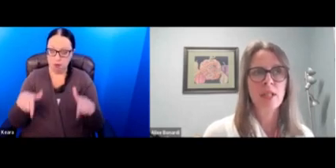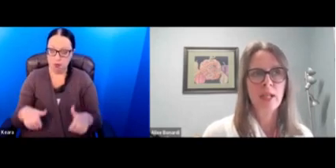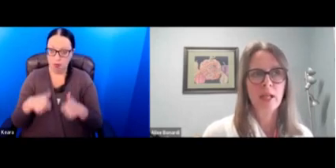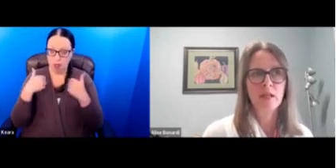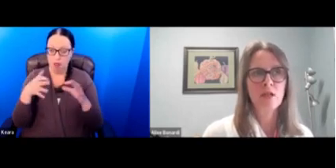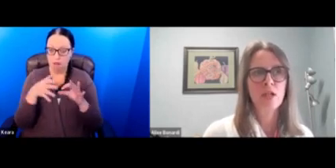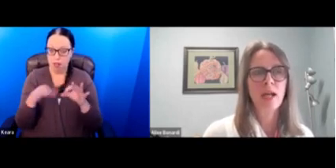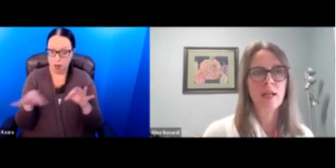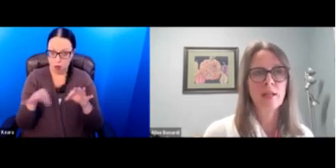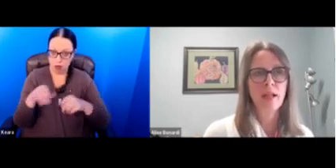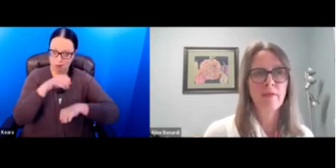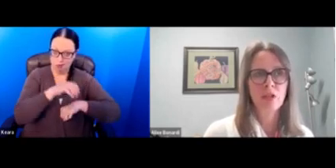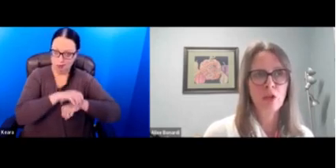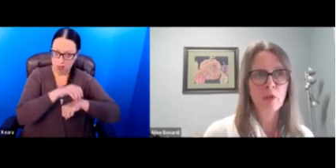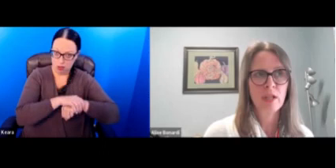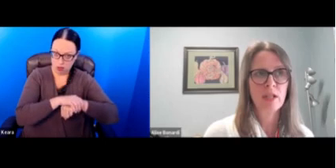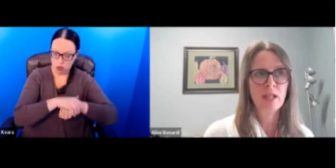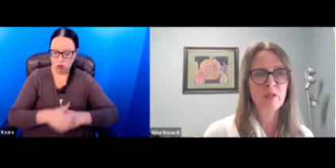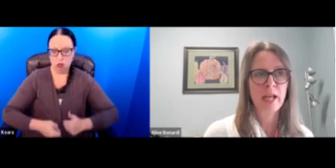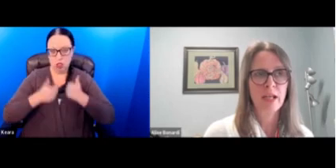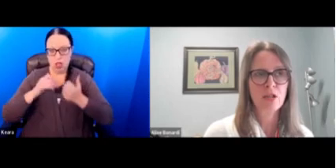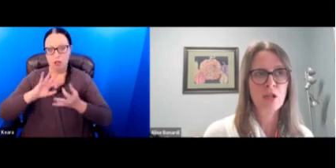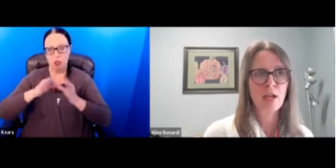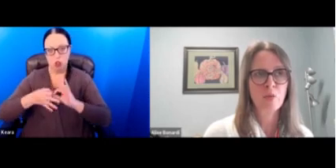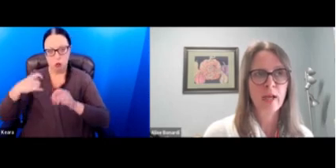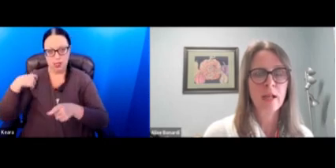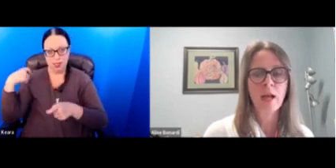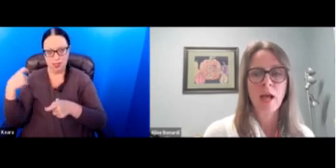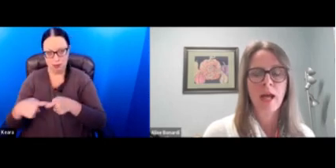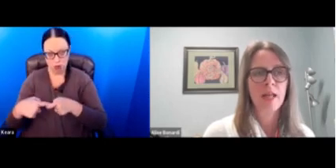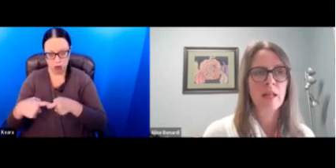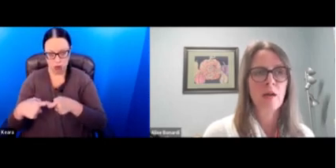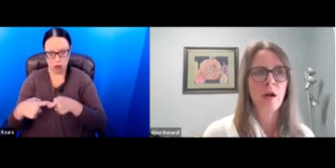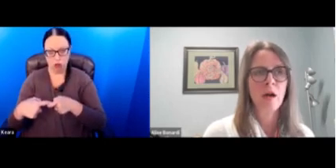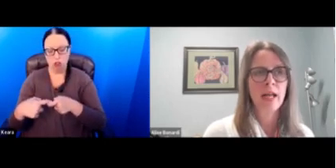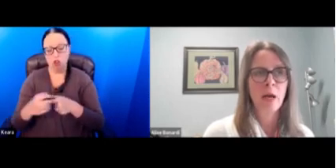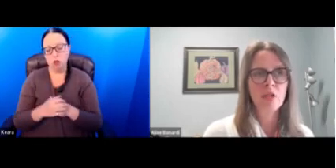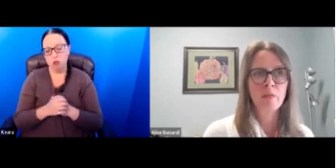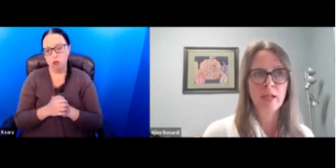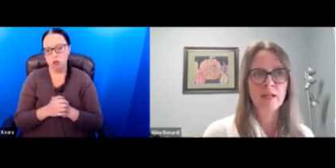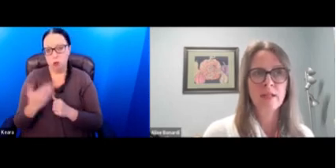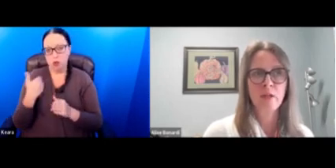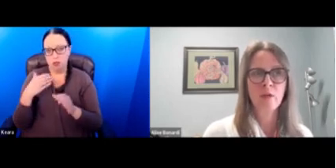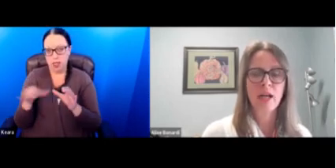in English and live interpreted in Spanish as well. And there are caption buttons that you can